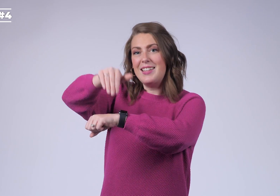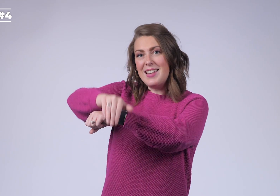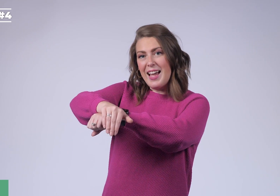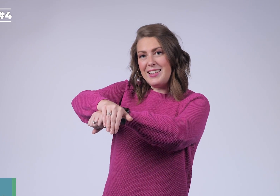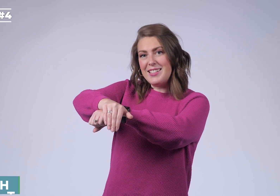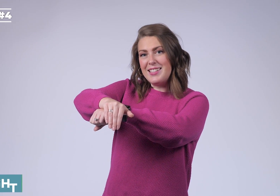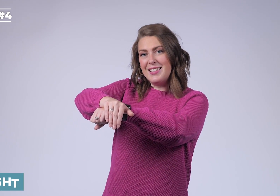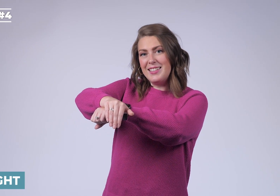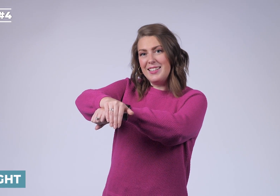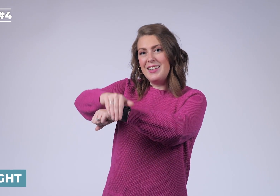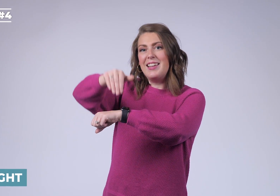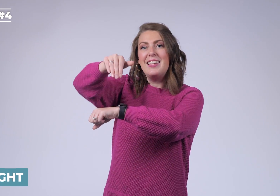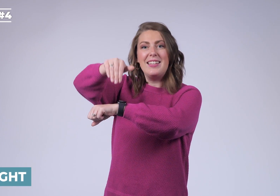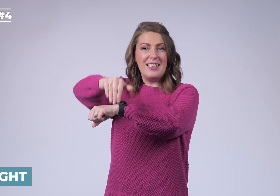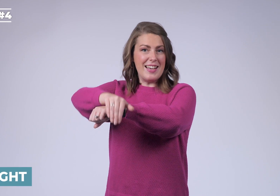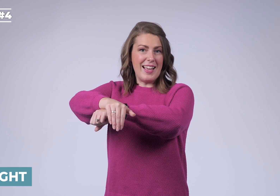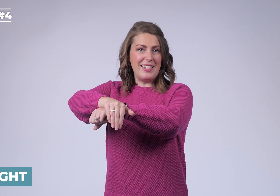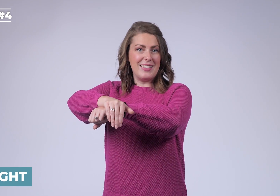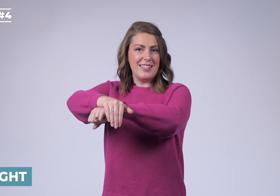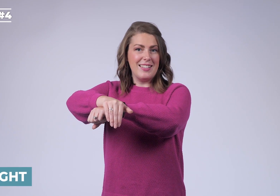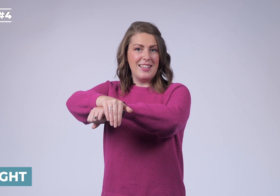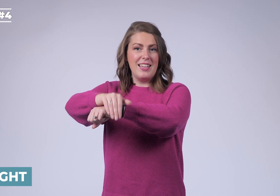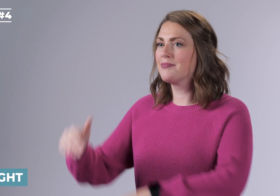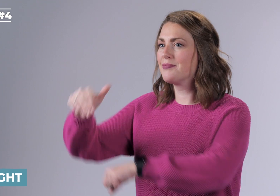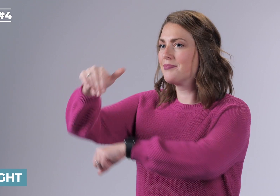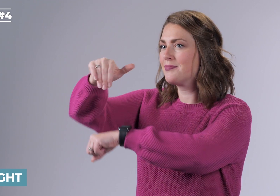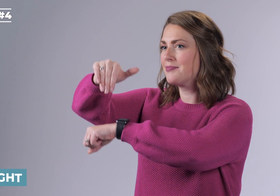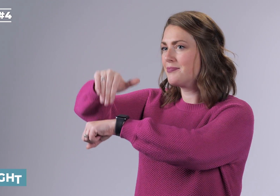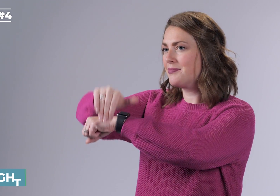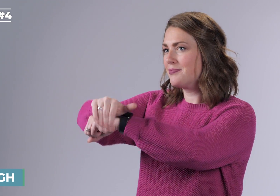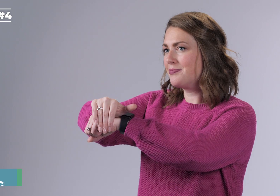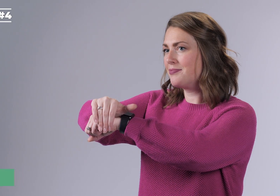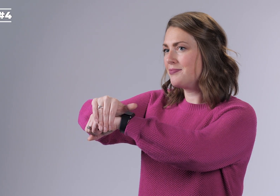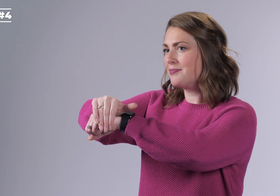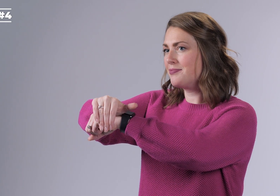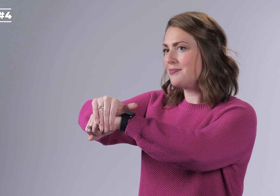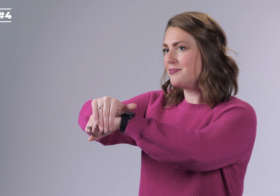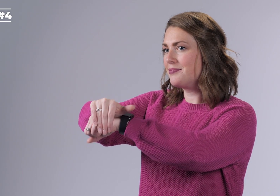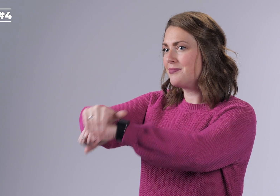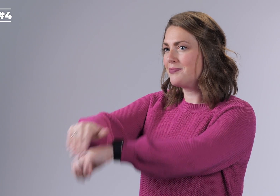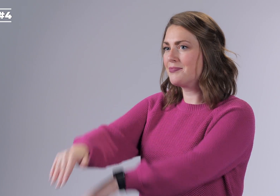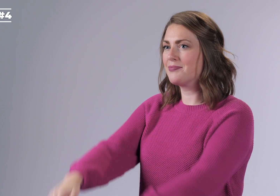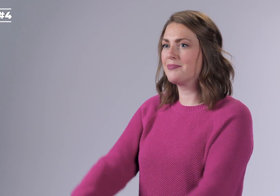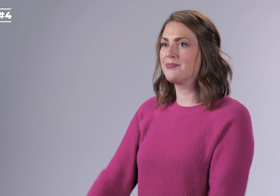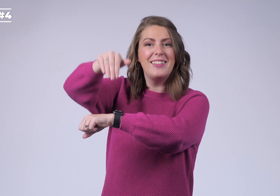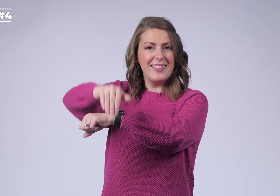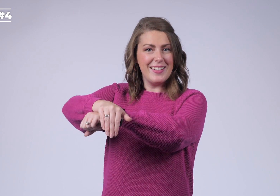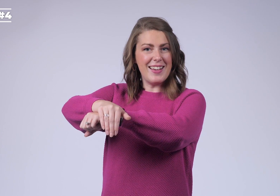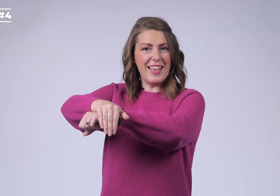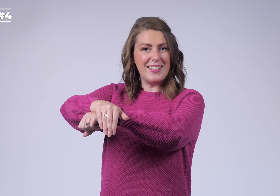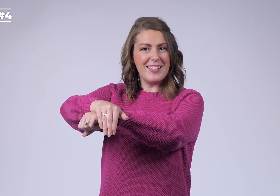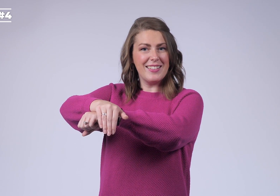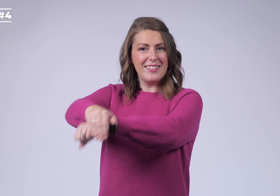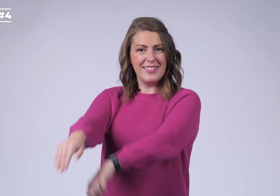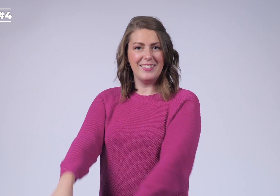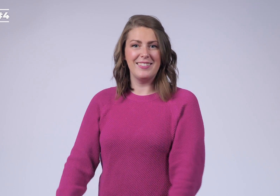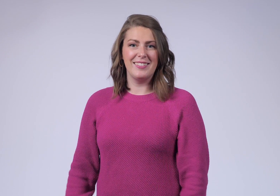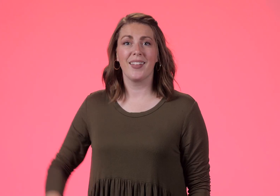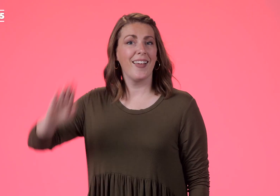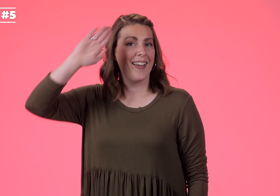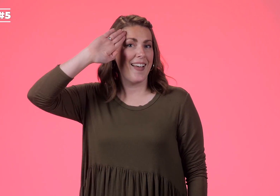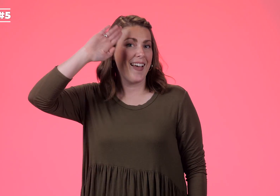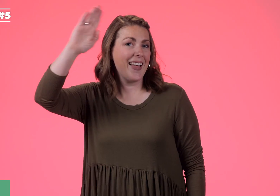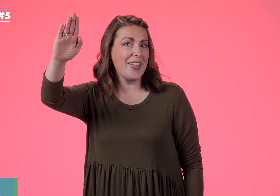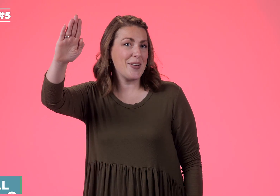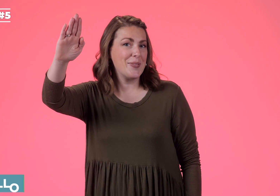'Night, night,' think of where the sun is at night 'night.' 'Hello,